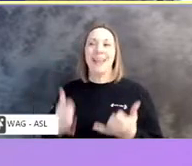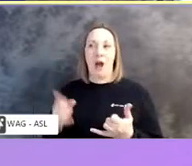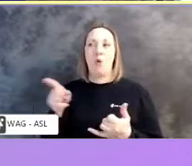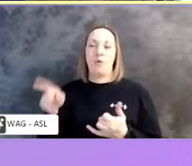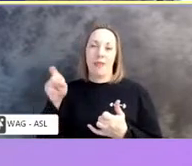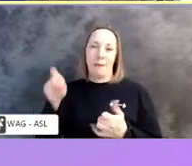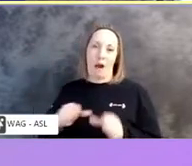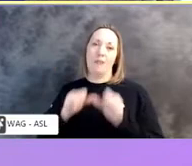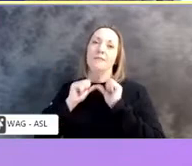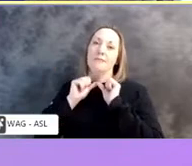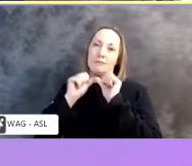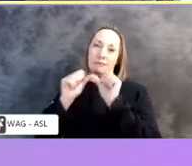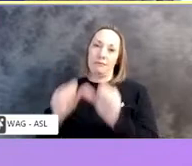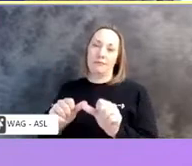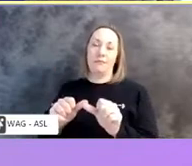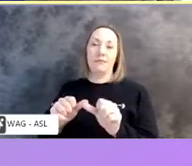time